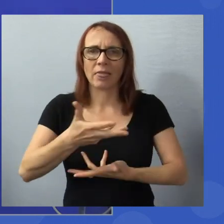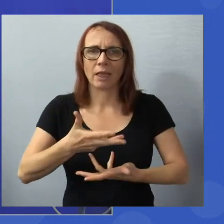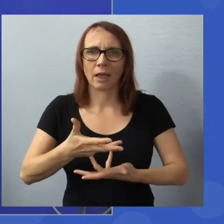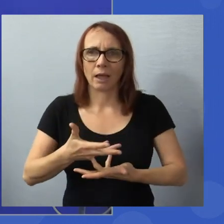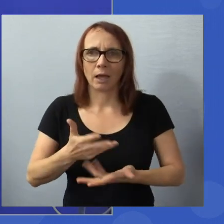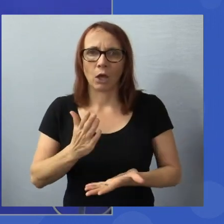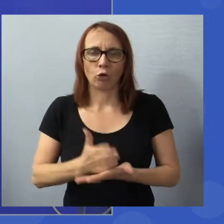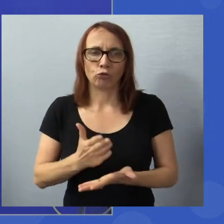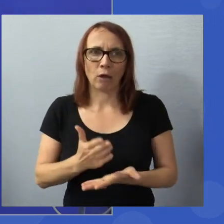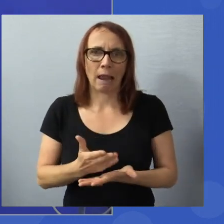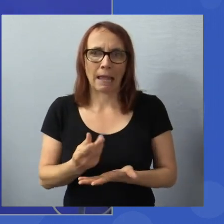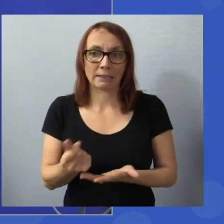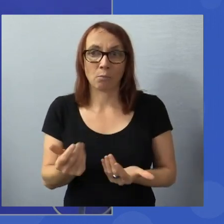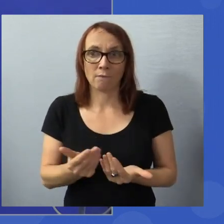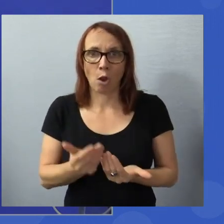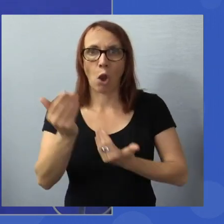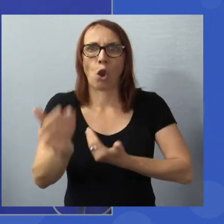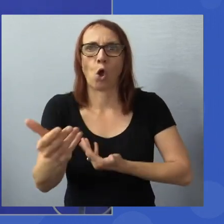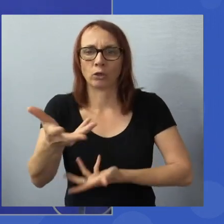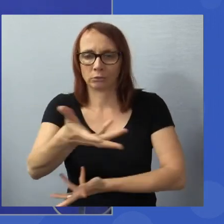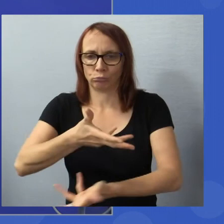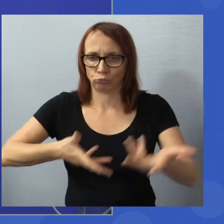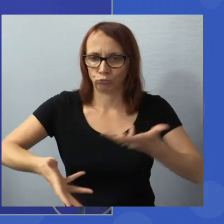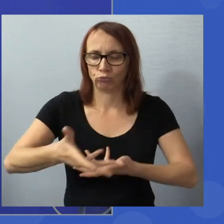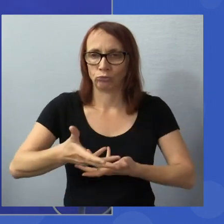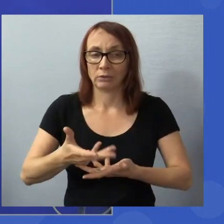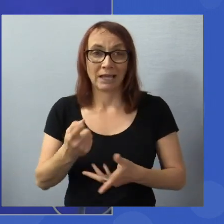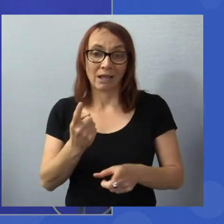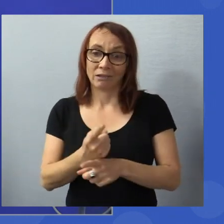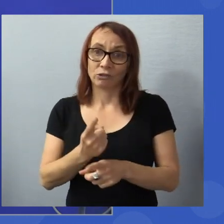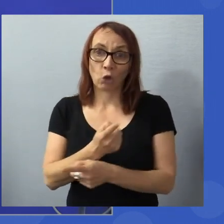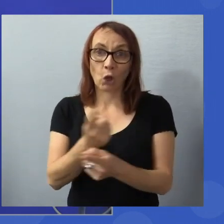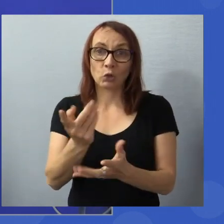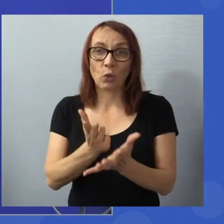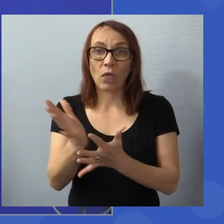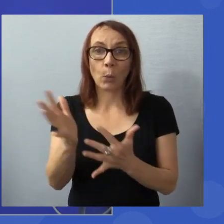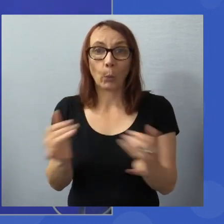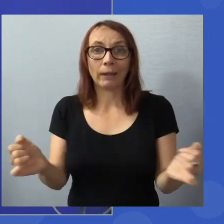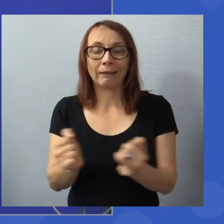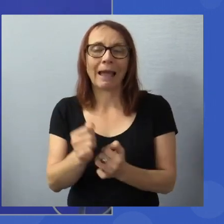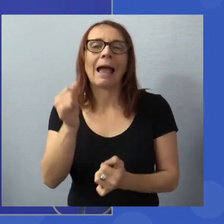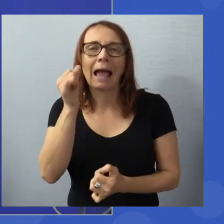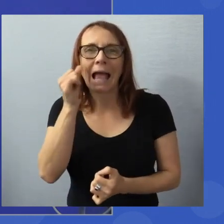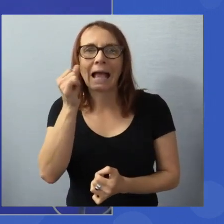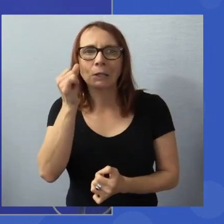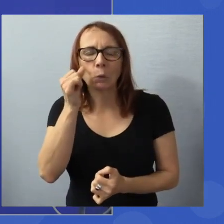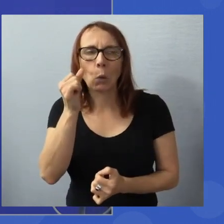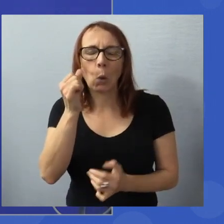sessions we have so far and just talking to some of you at the course the weekend I know there's still a question about how we balance deliberation how we